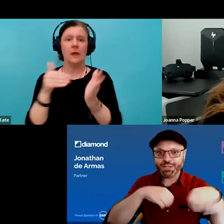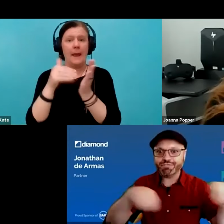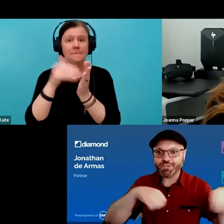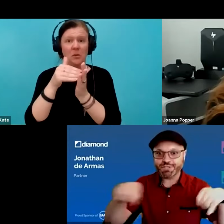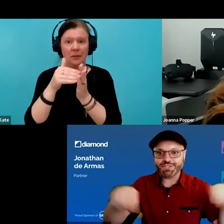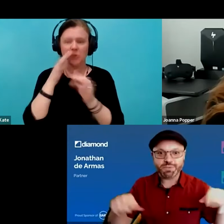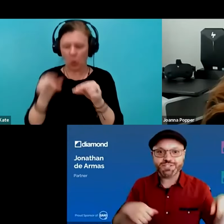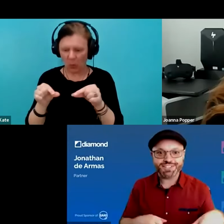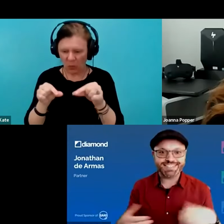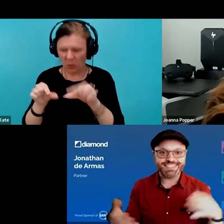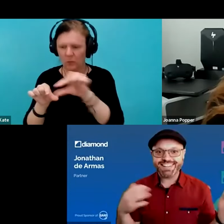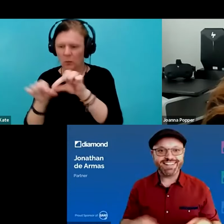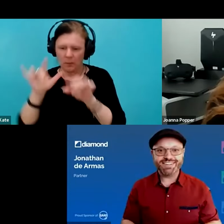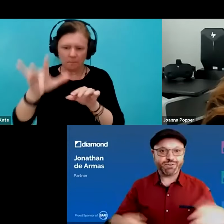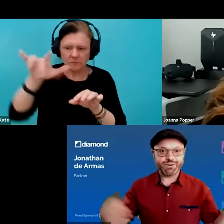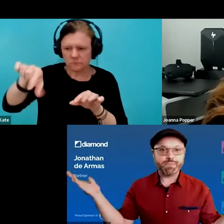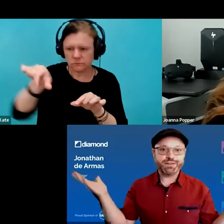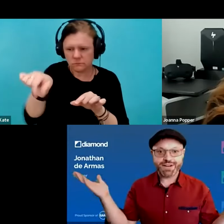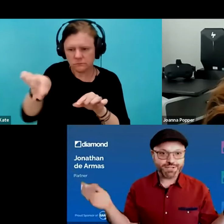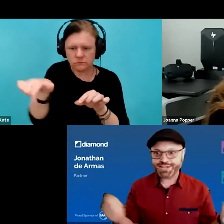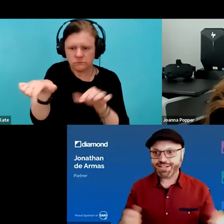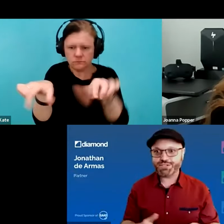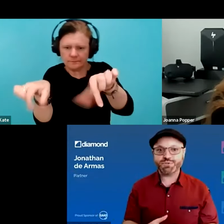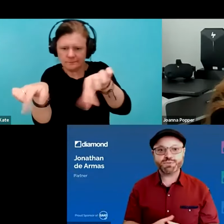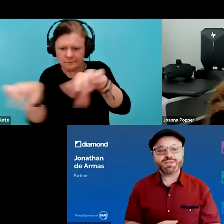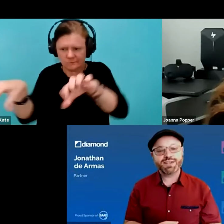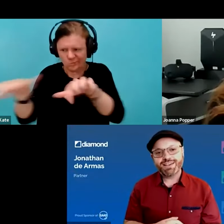like levers and switches and you know how many records can I choose